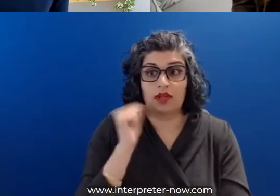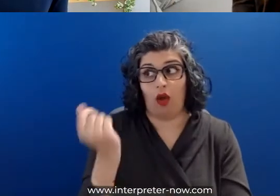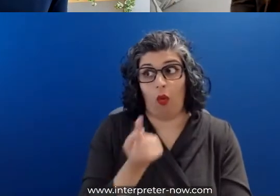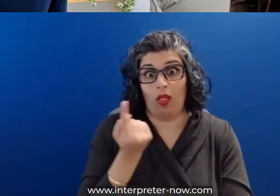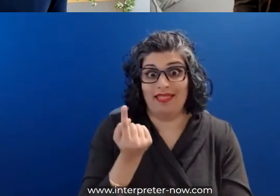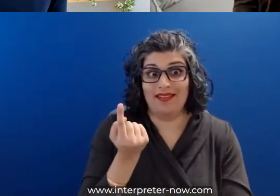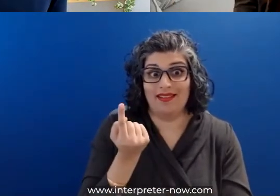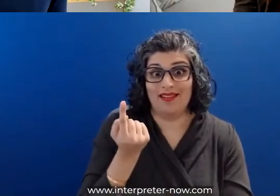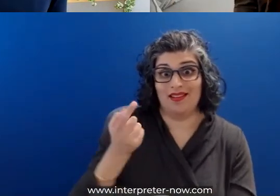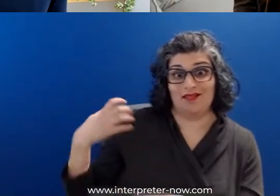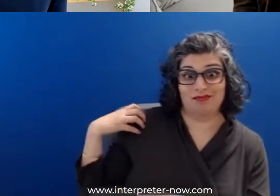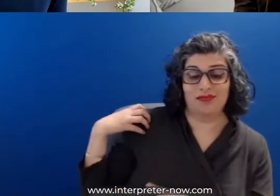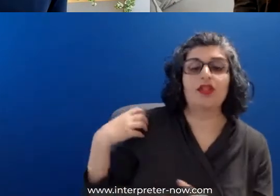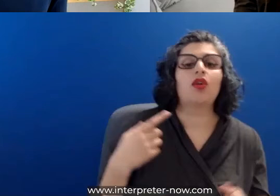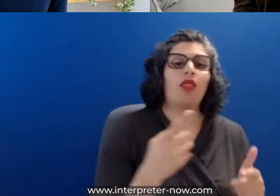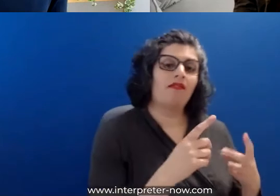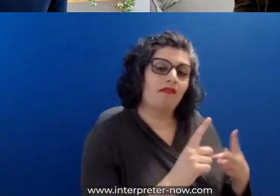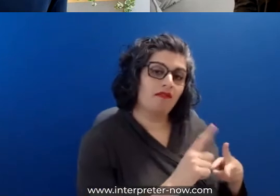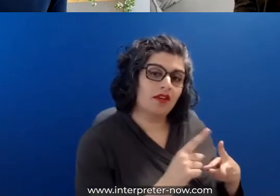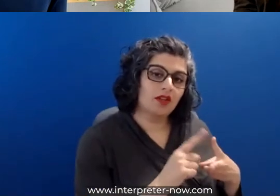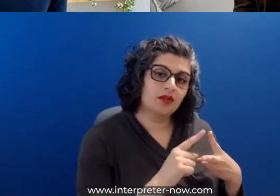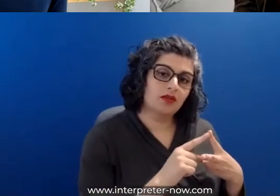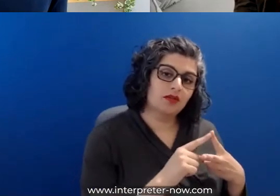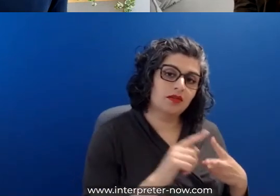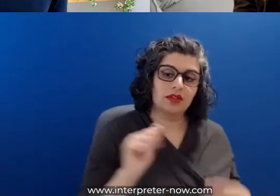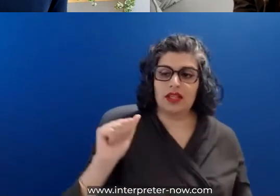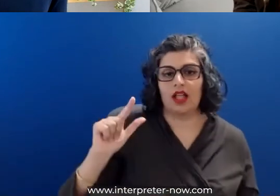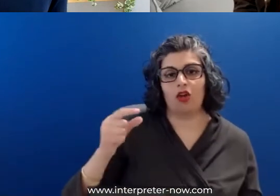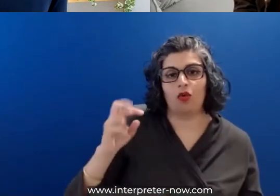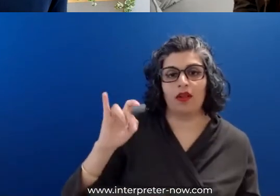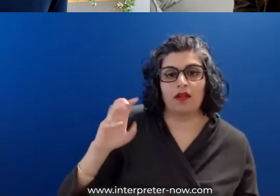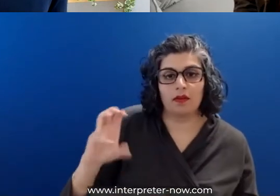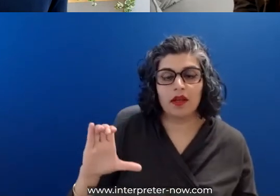Now, the first one that we talk about is algorithmic management and surveillance technologies.